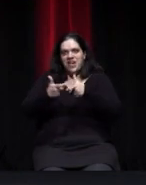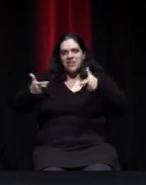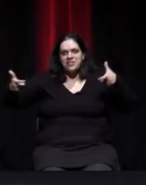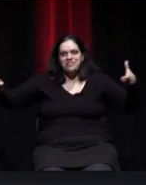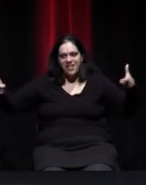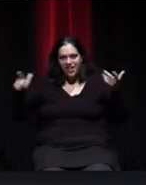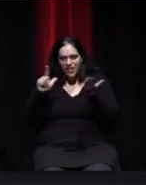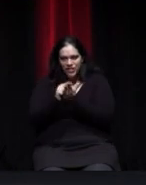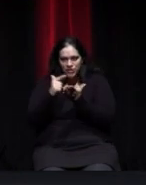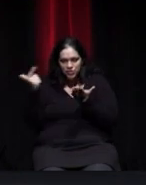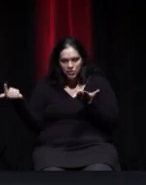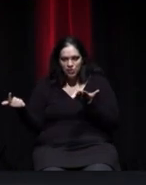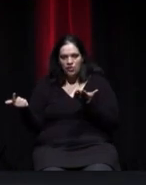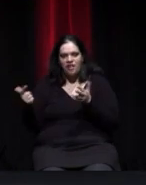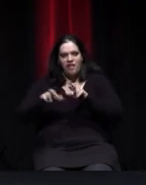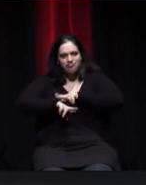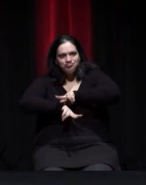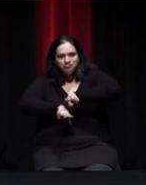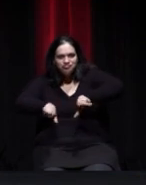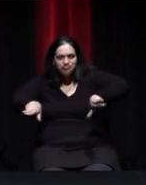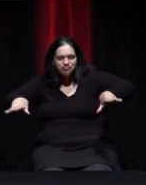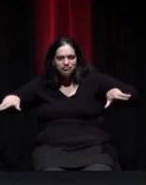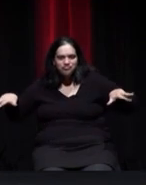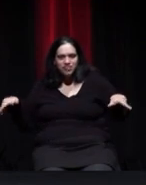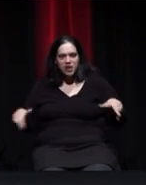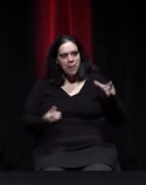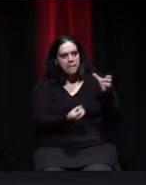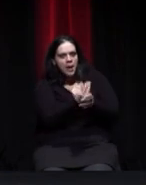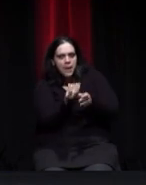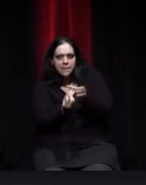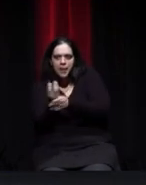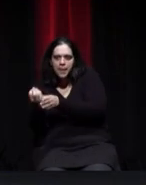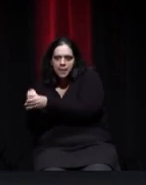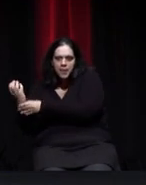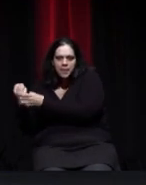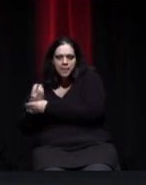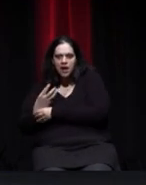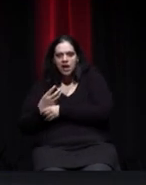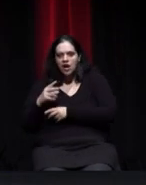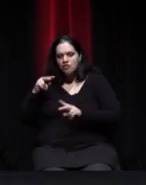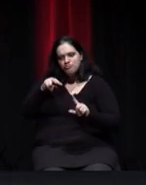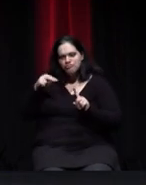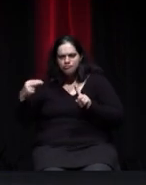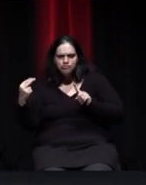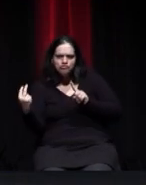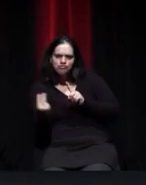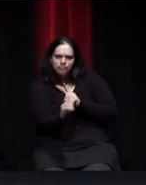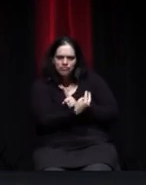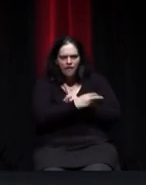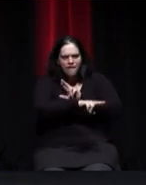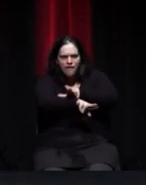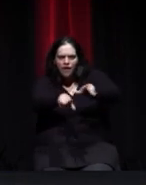a pluralization of the number of stations, more voices participating in the occupation of the public space,